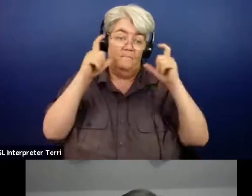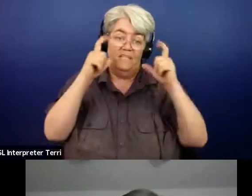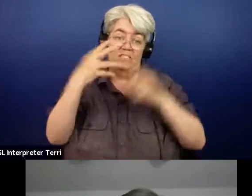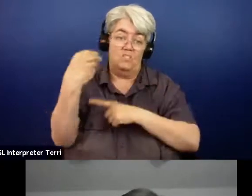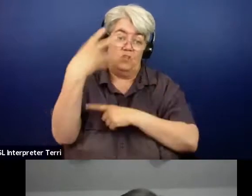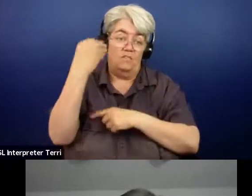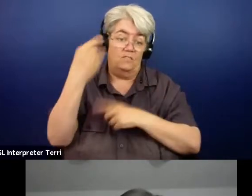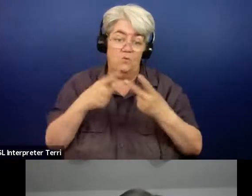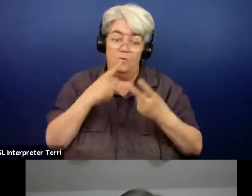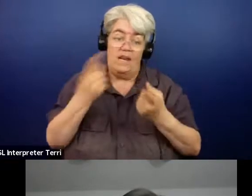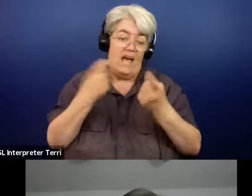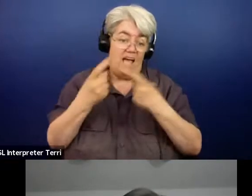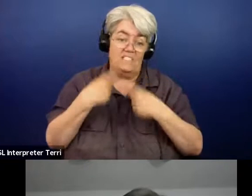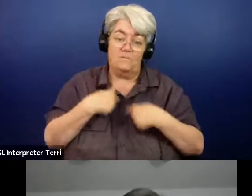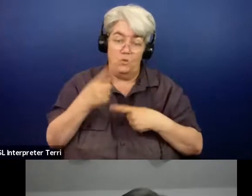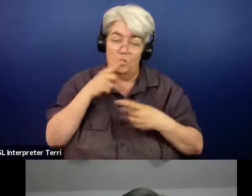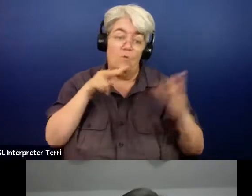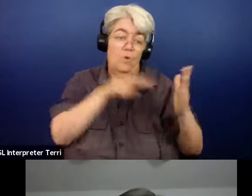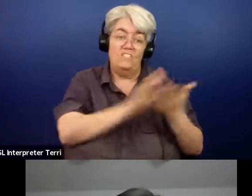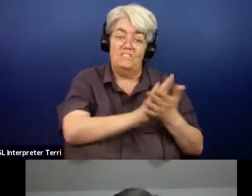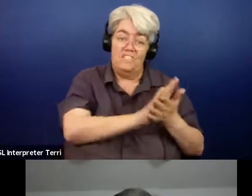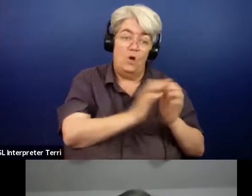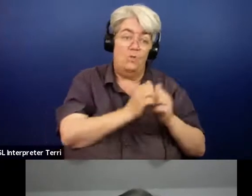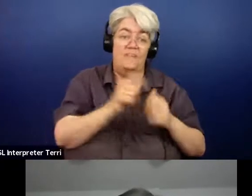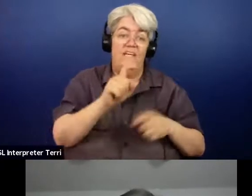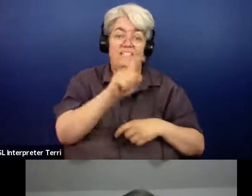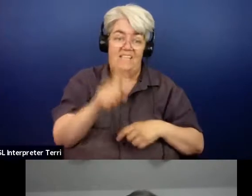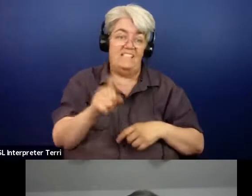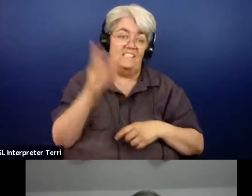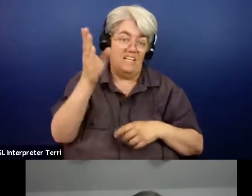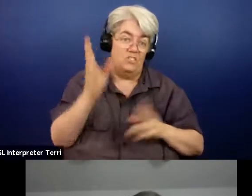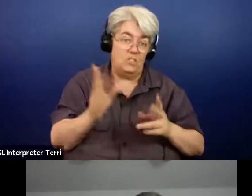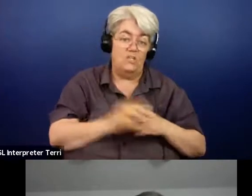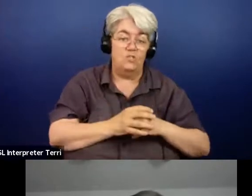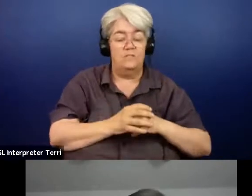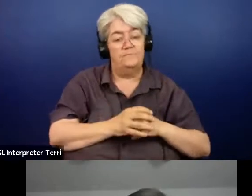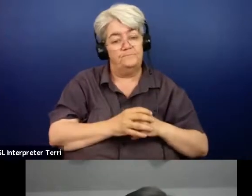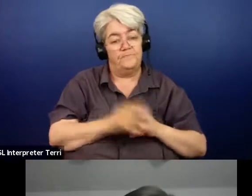You can ask questions. You can watch the video with the Texas legislature. That takes away the ability of what that judge